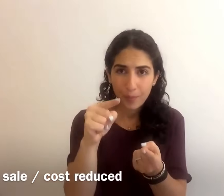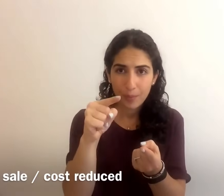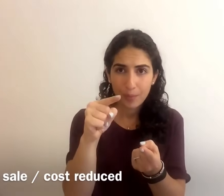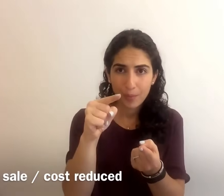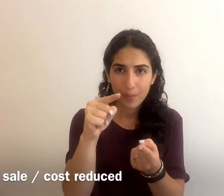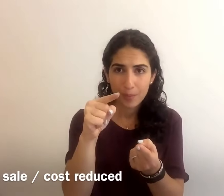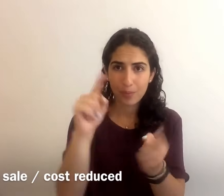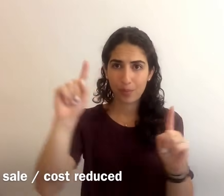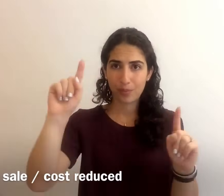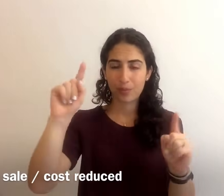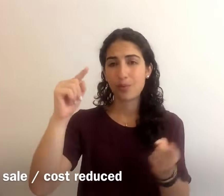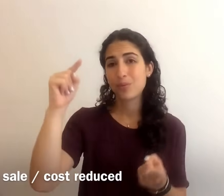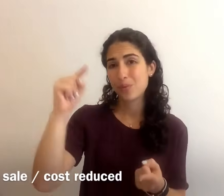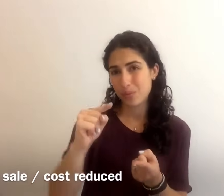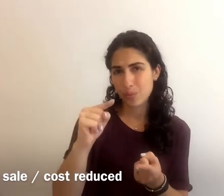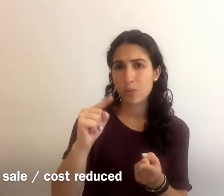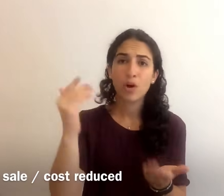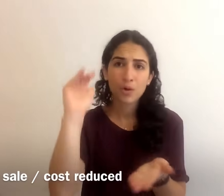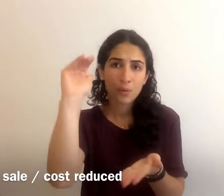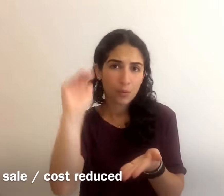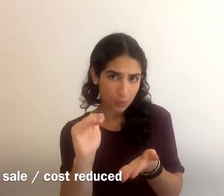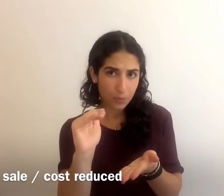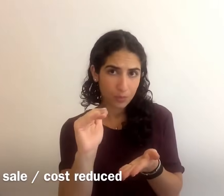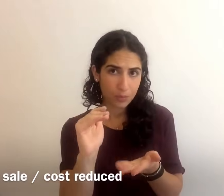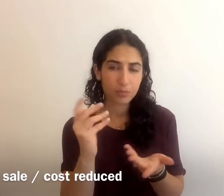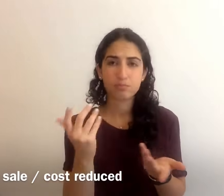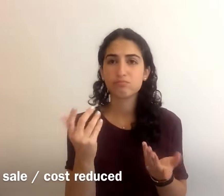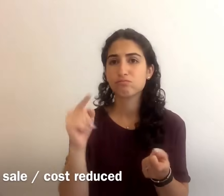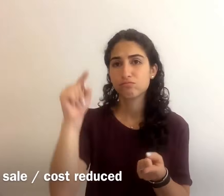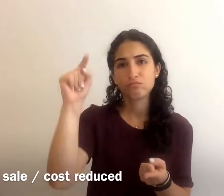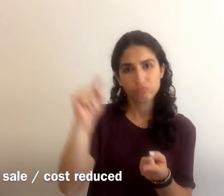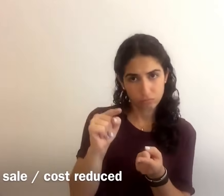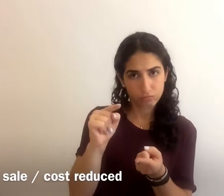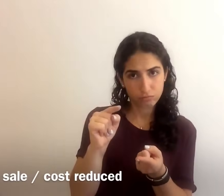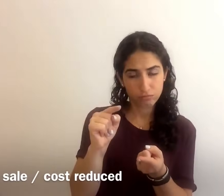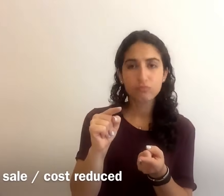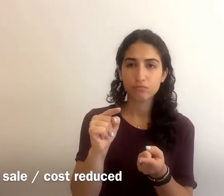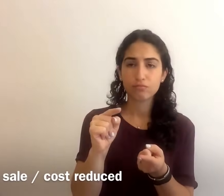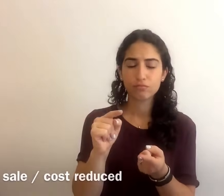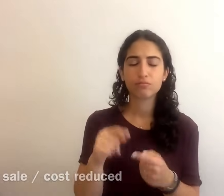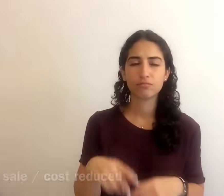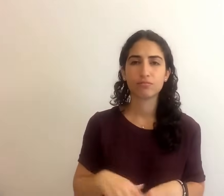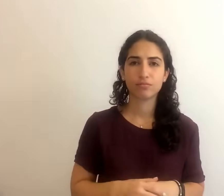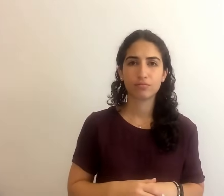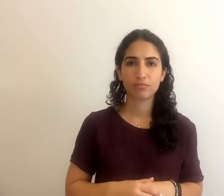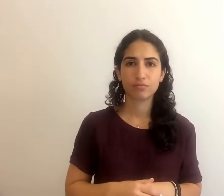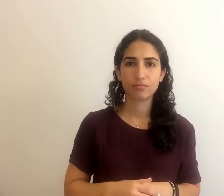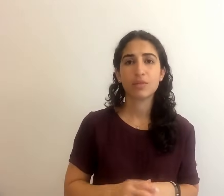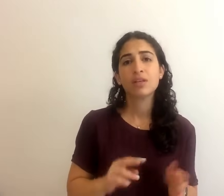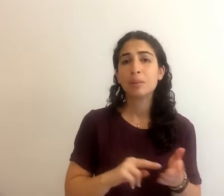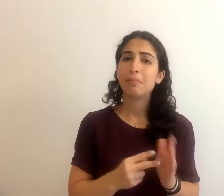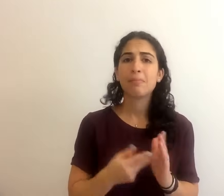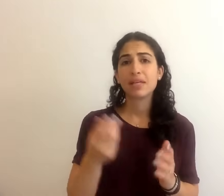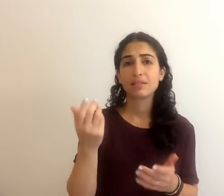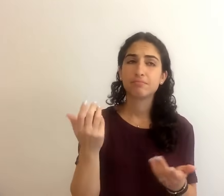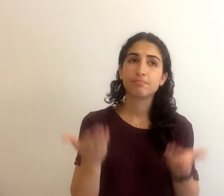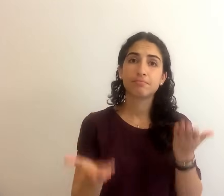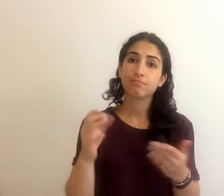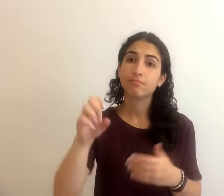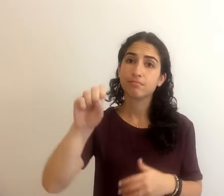so it means there's sale or maybe just one item has a reduced price.